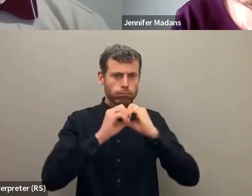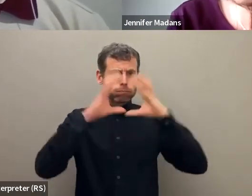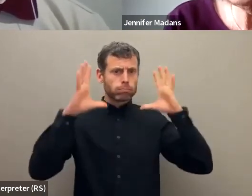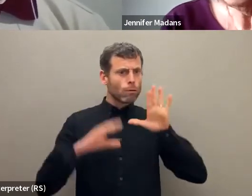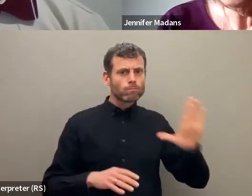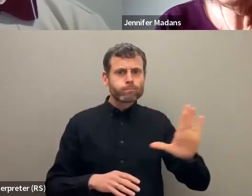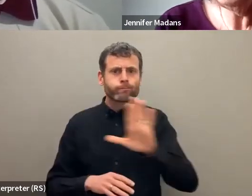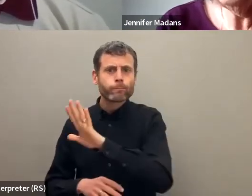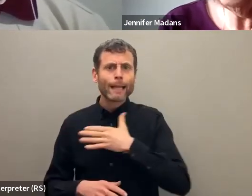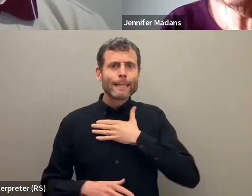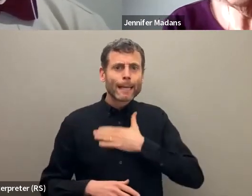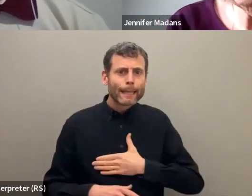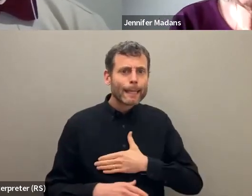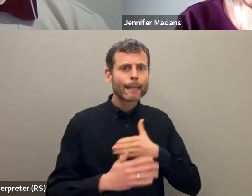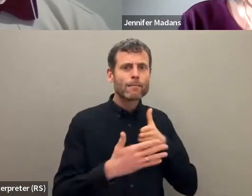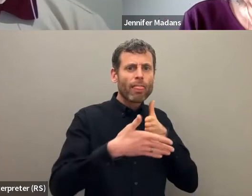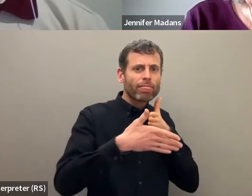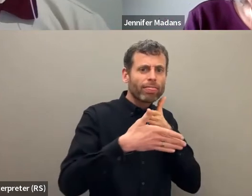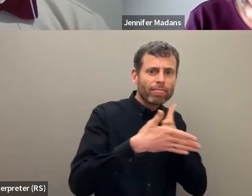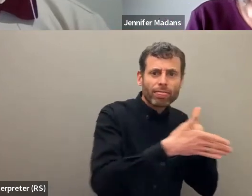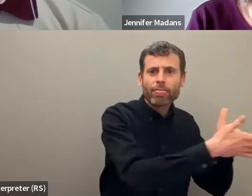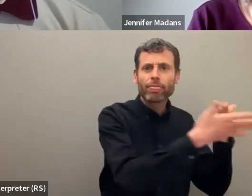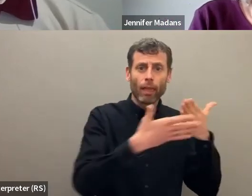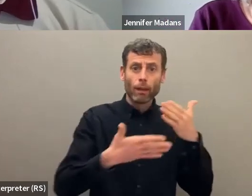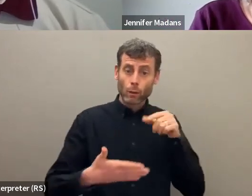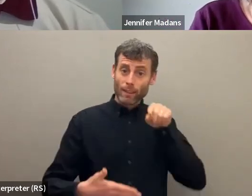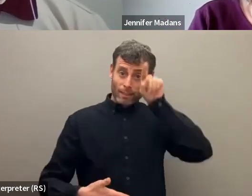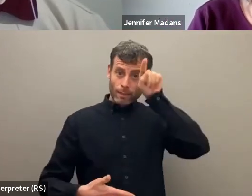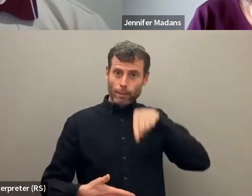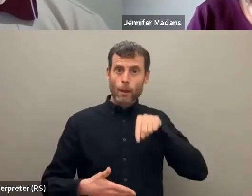Mohammed Ali Loutfy: are currently muted Thank you Eric you've raised excellent points regarding the.